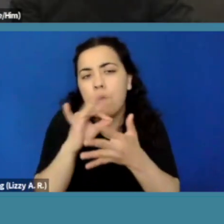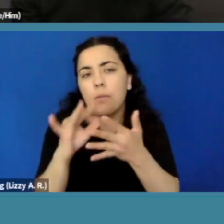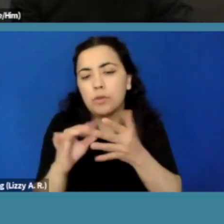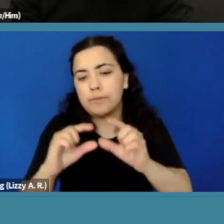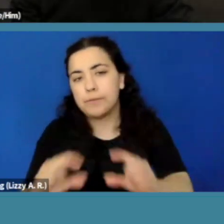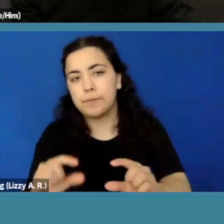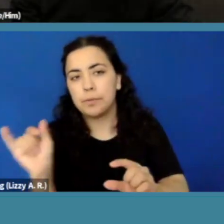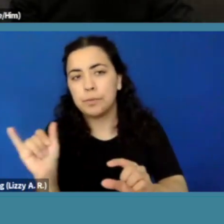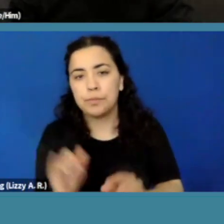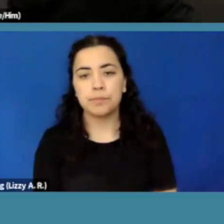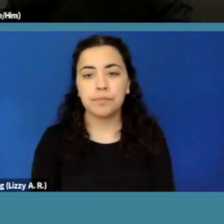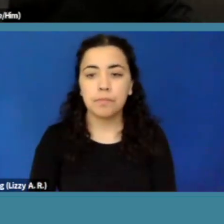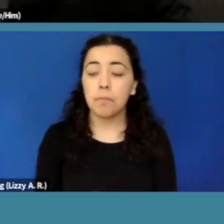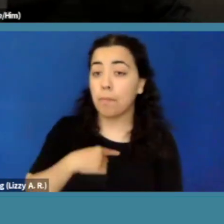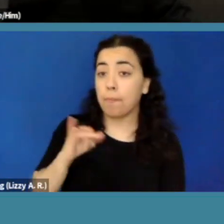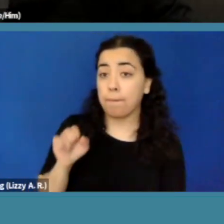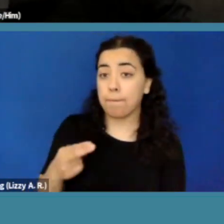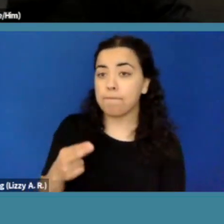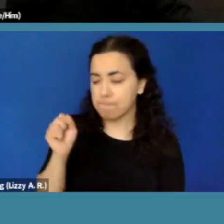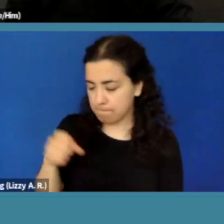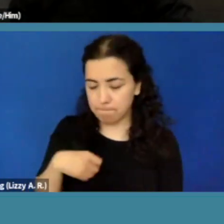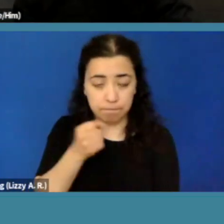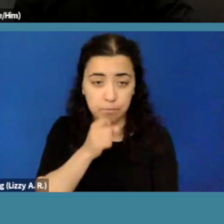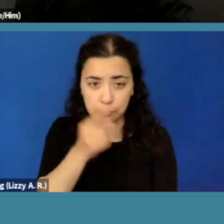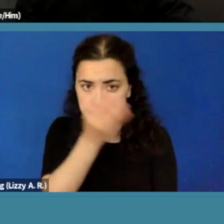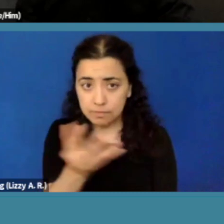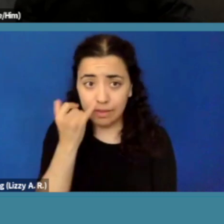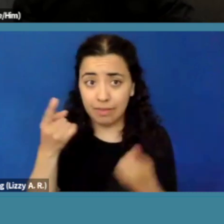And this is Josh, just ensuring that if you do list that on a form,